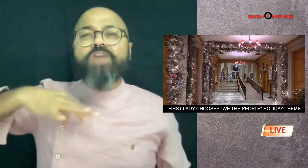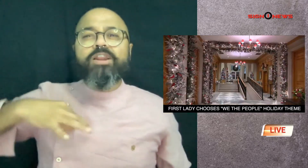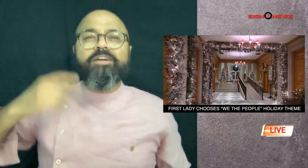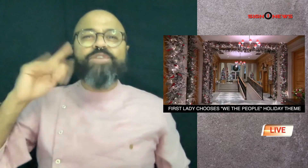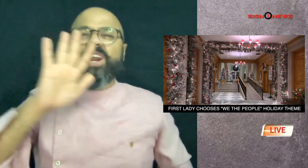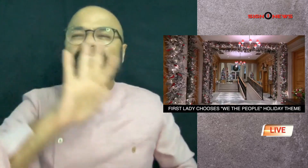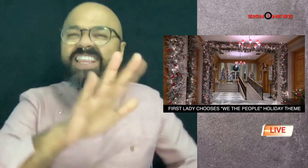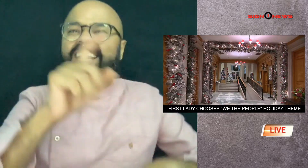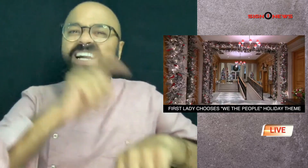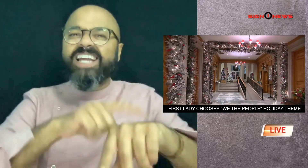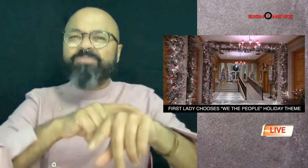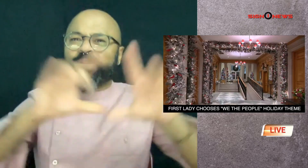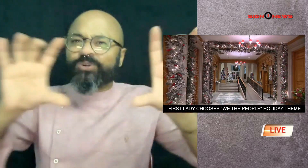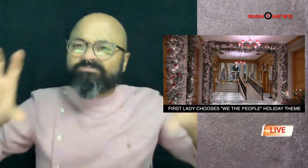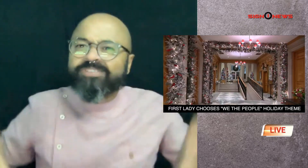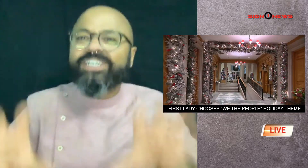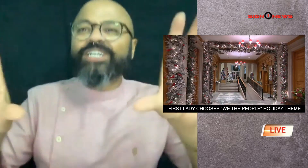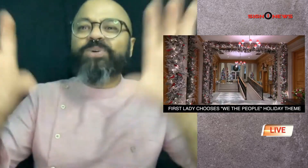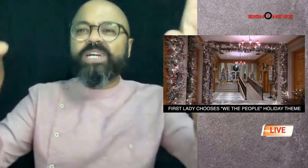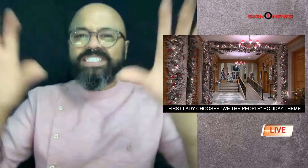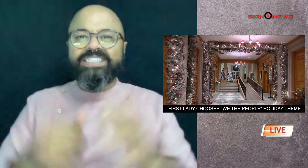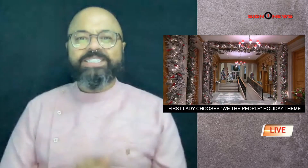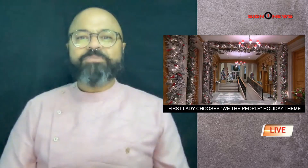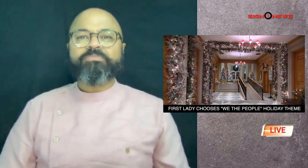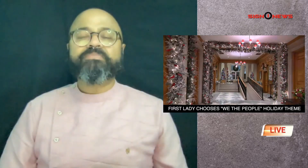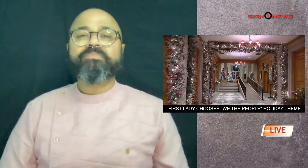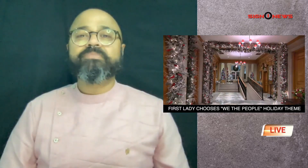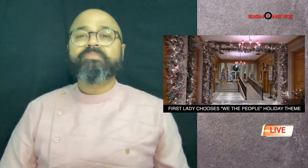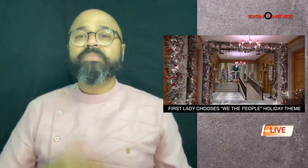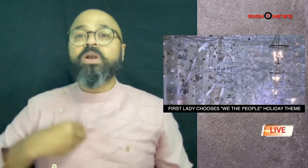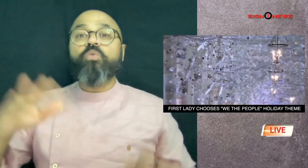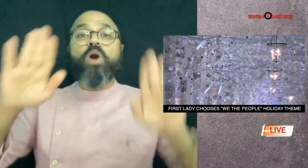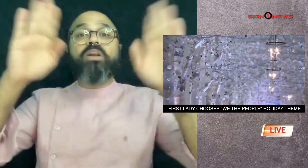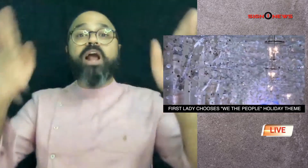more than 150 people volunteered their time to help with decorations